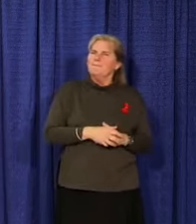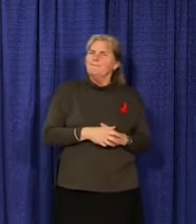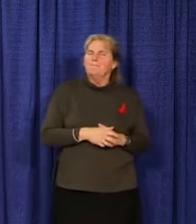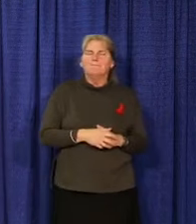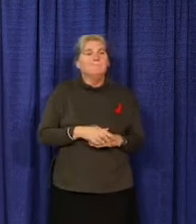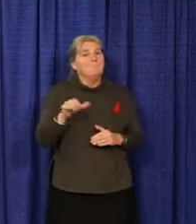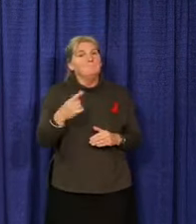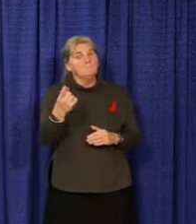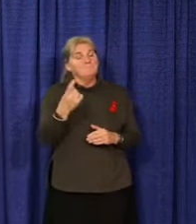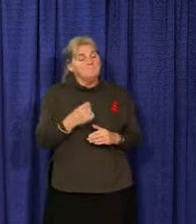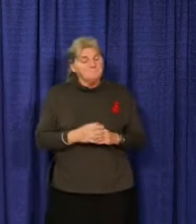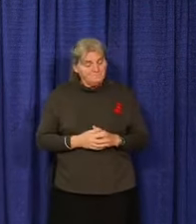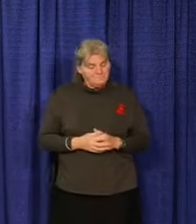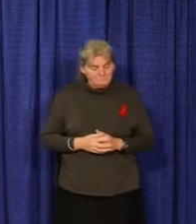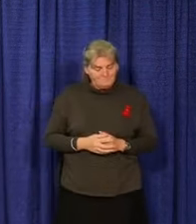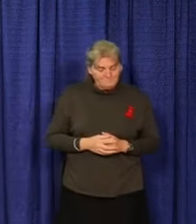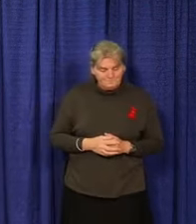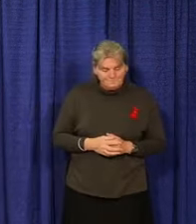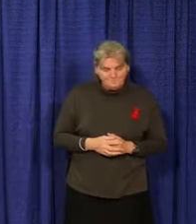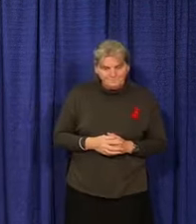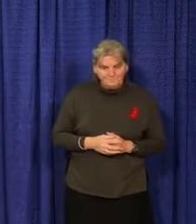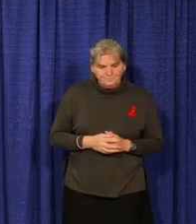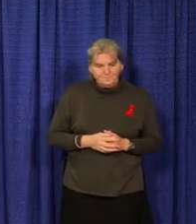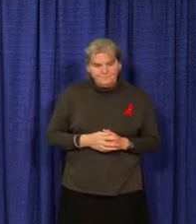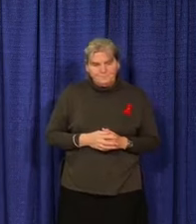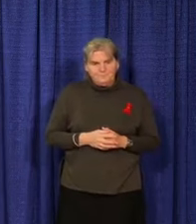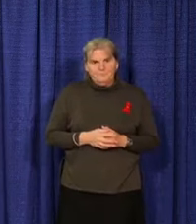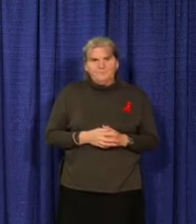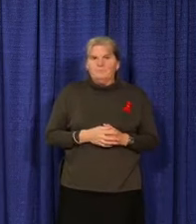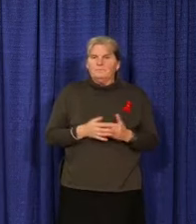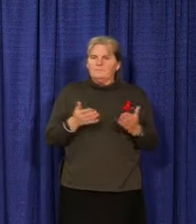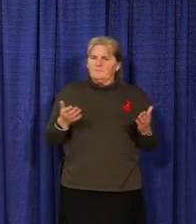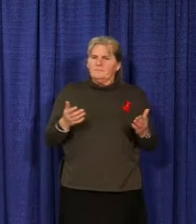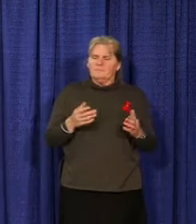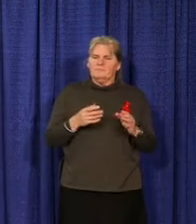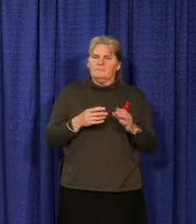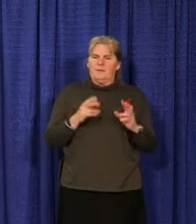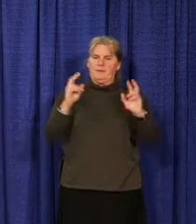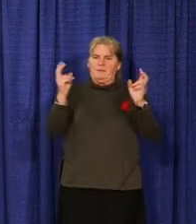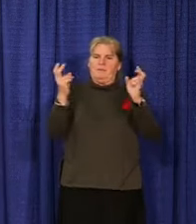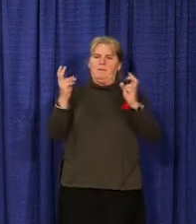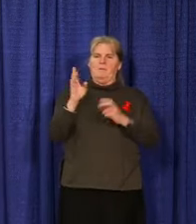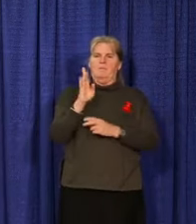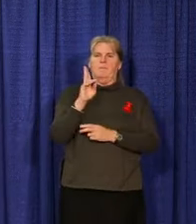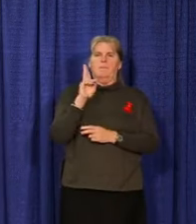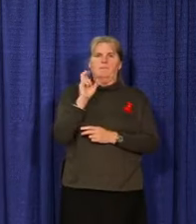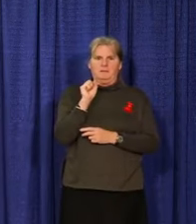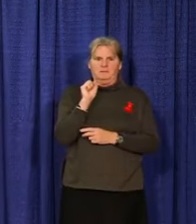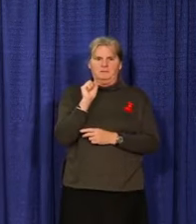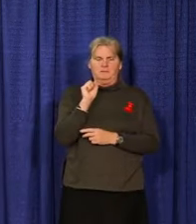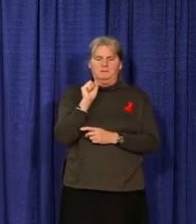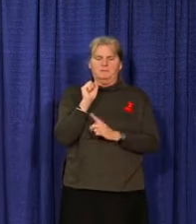Follow-up question? Reporter: ...to do with the